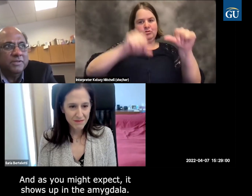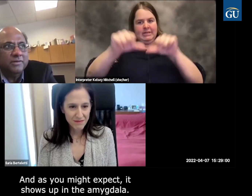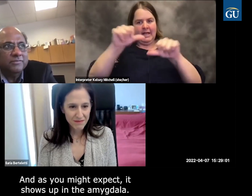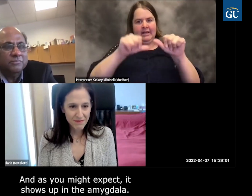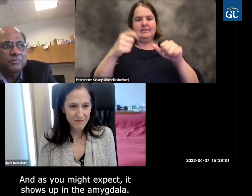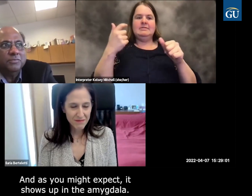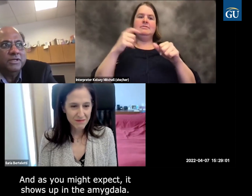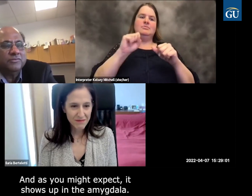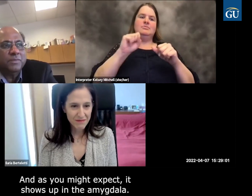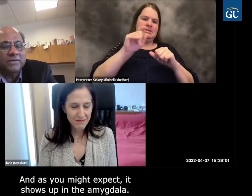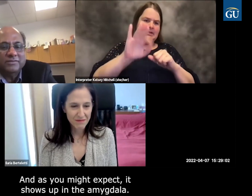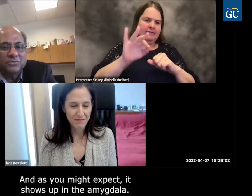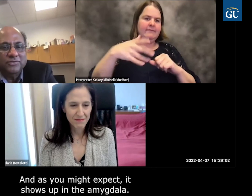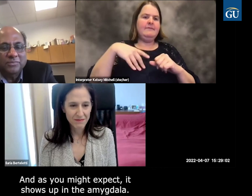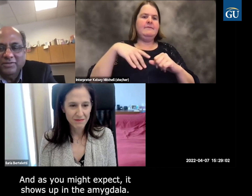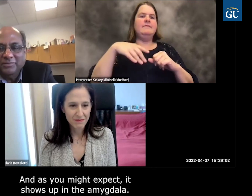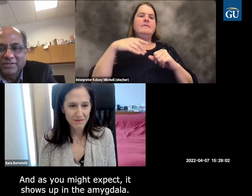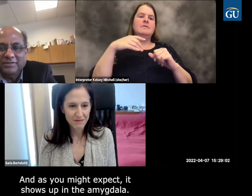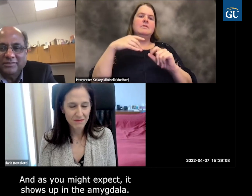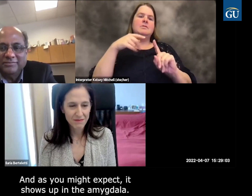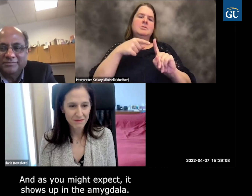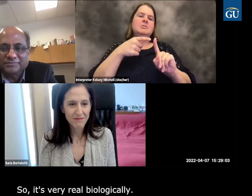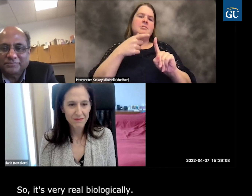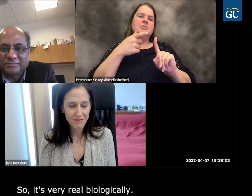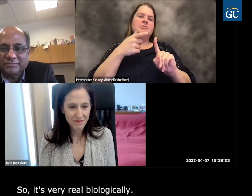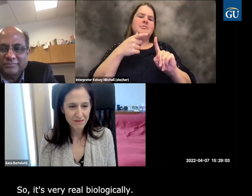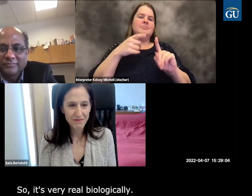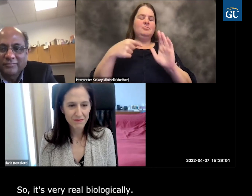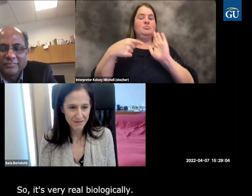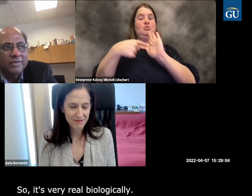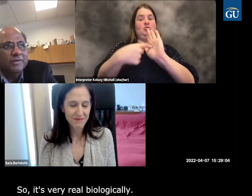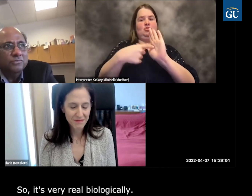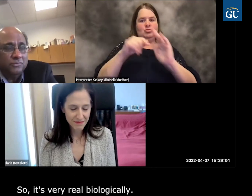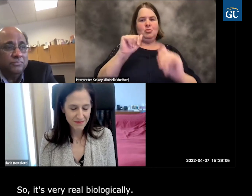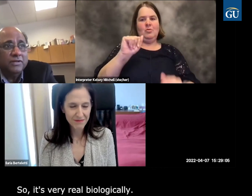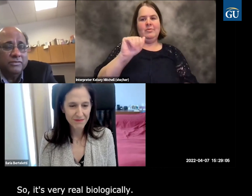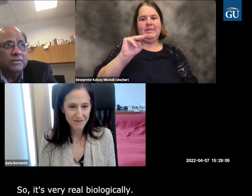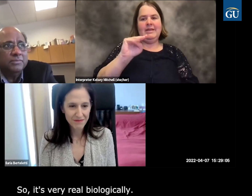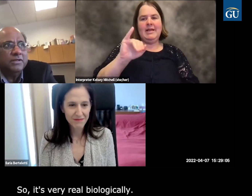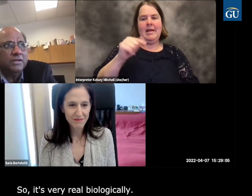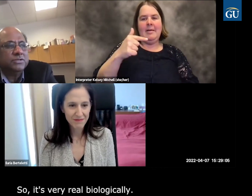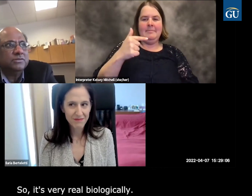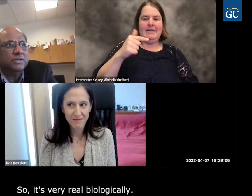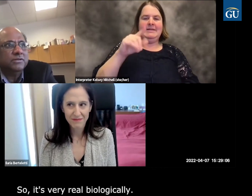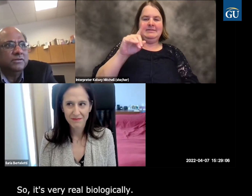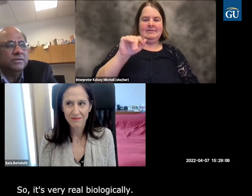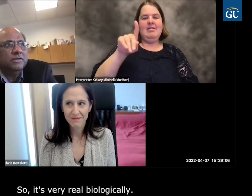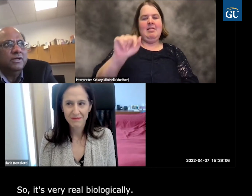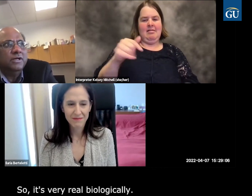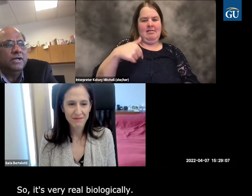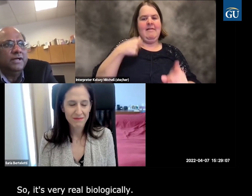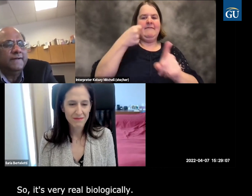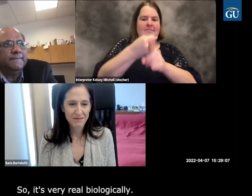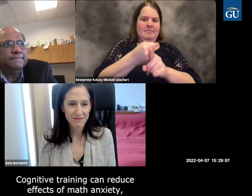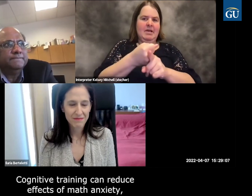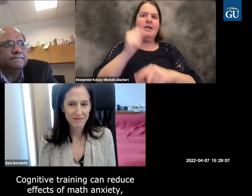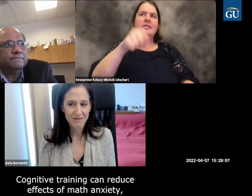as we might expect it shows up in the amygdala